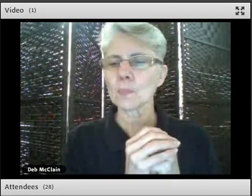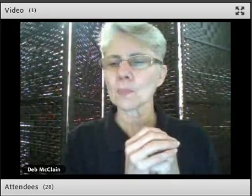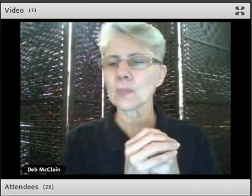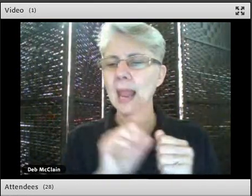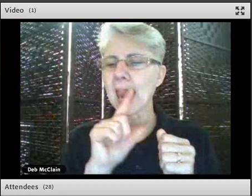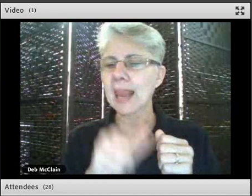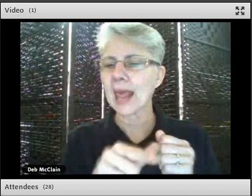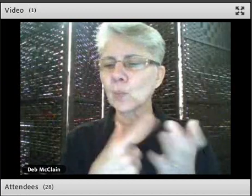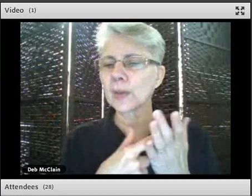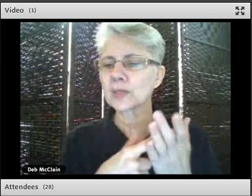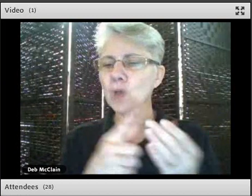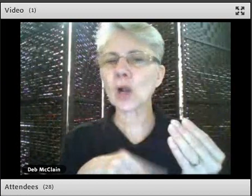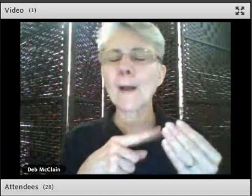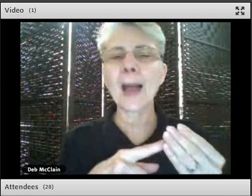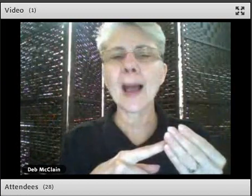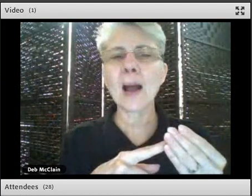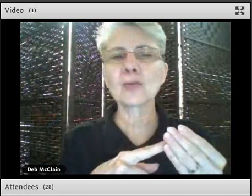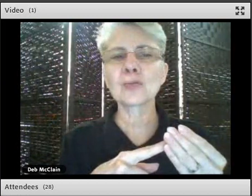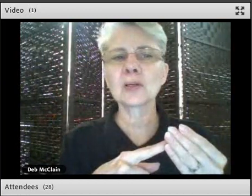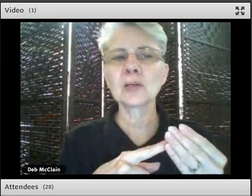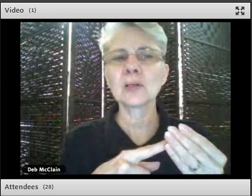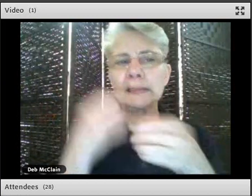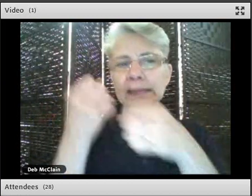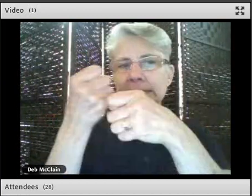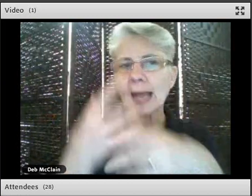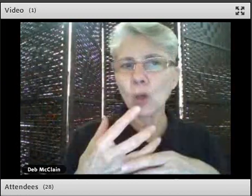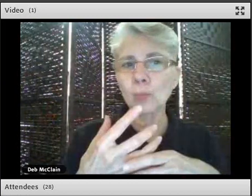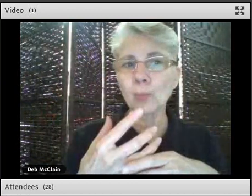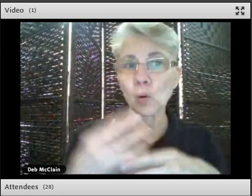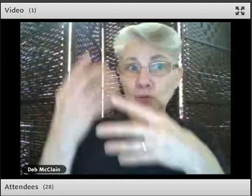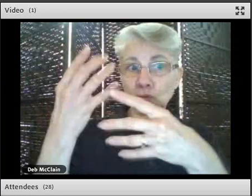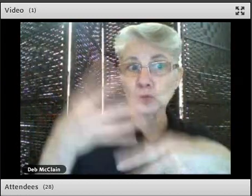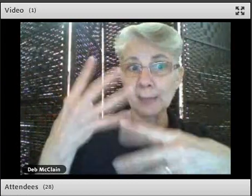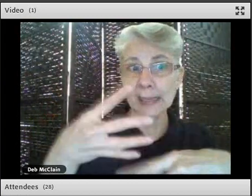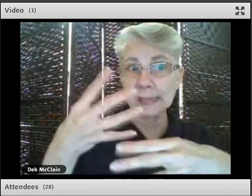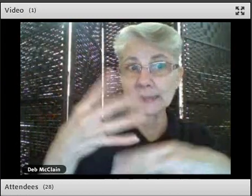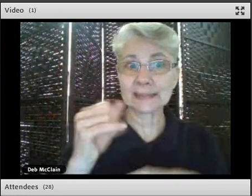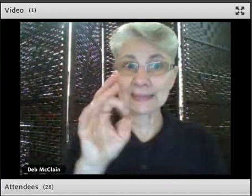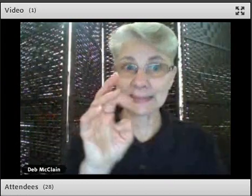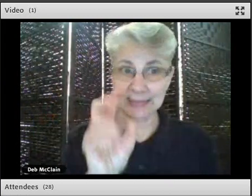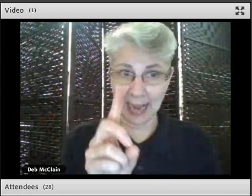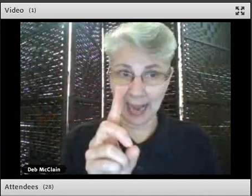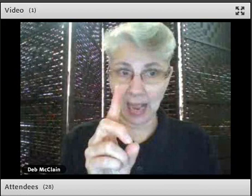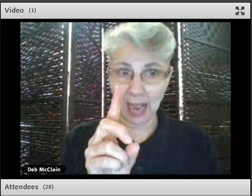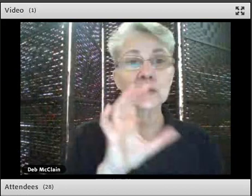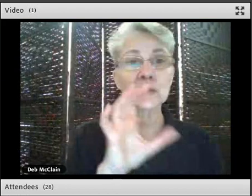For CD audio, the only one that's important is subfield B, the encoding format,